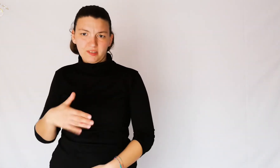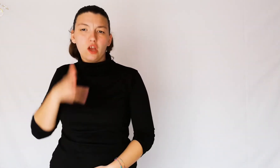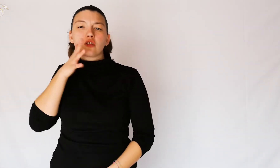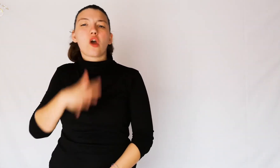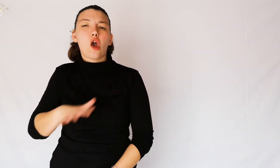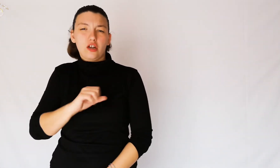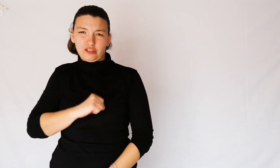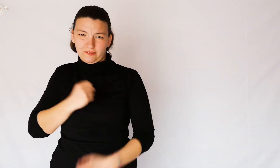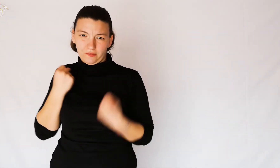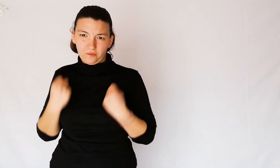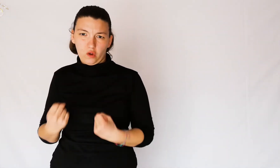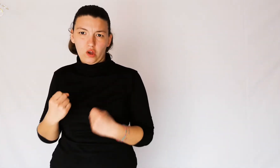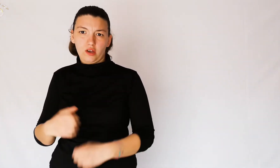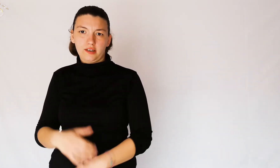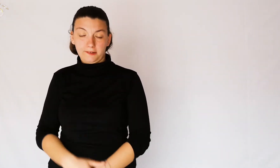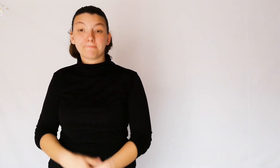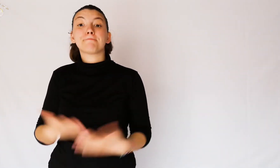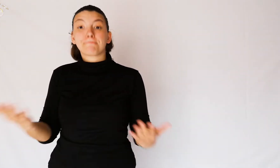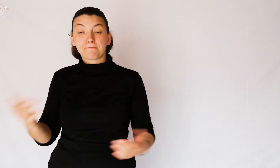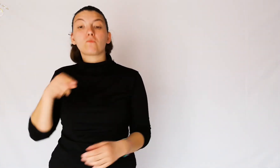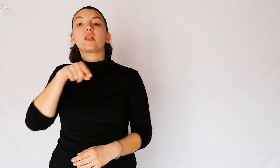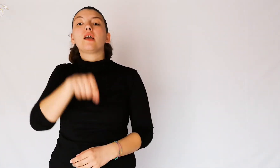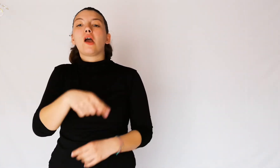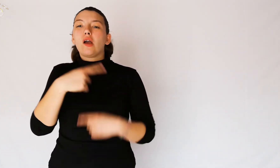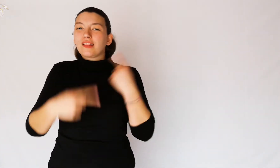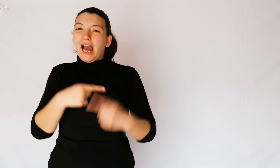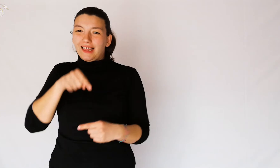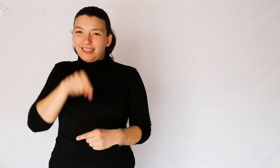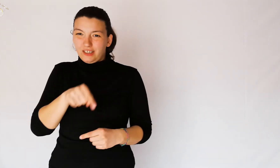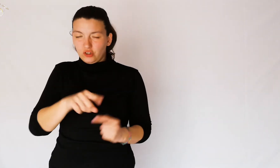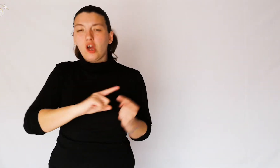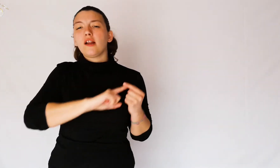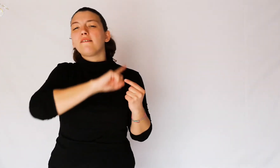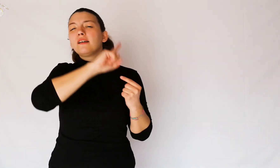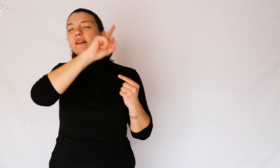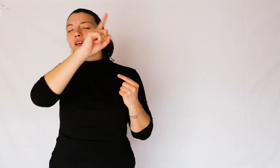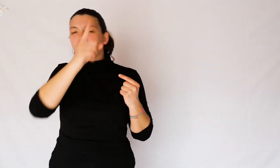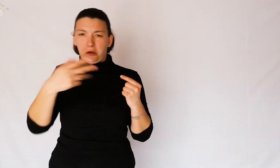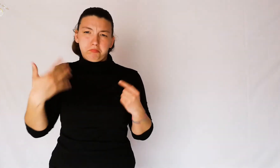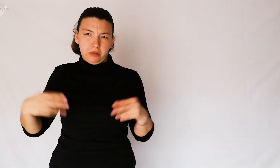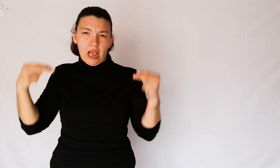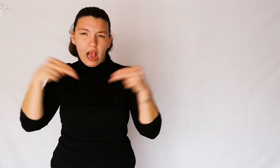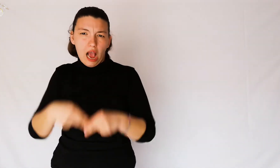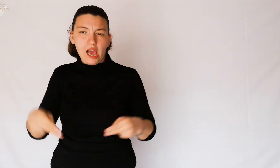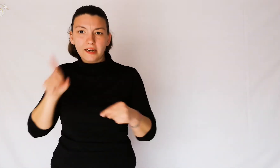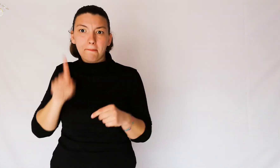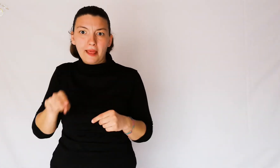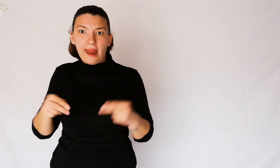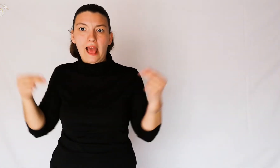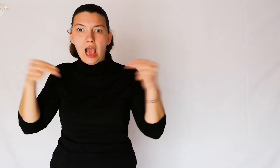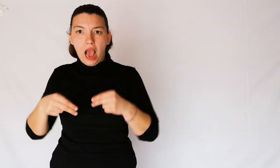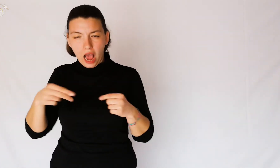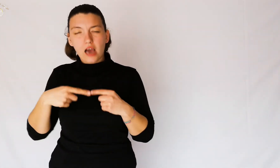Women how much they suffered. This tradition lasted for about 1000 years